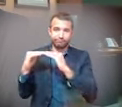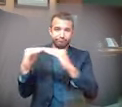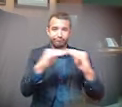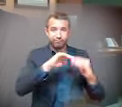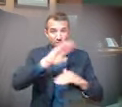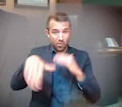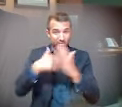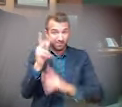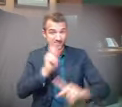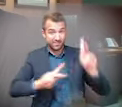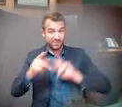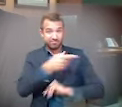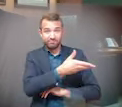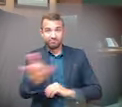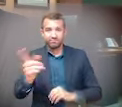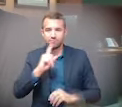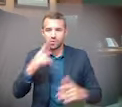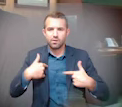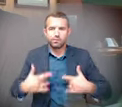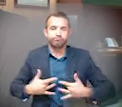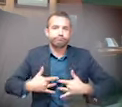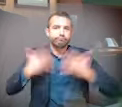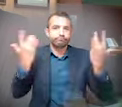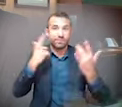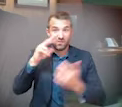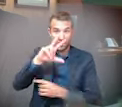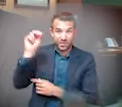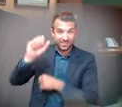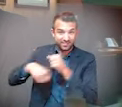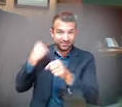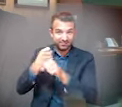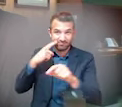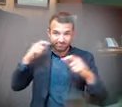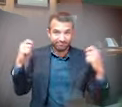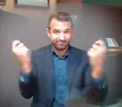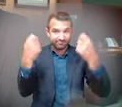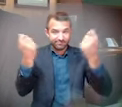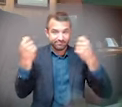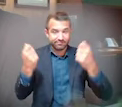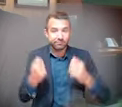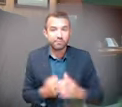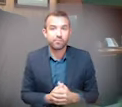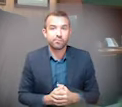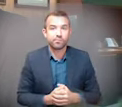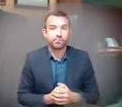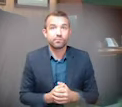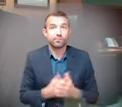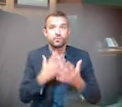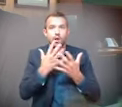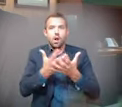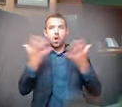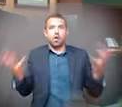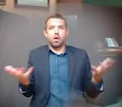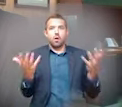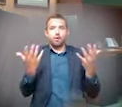So I'm very pleased with the 30 years. Of course there's a lot to do moving forward. With everything there's a lot to do.